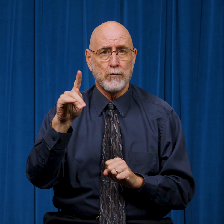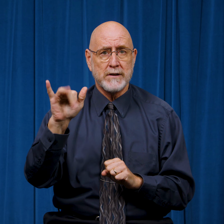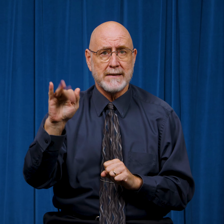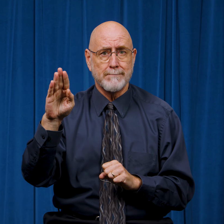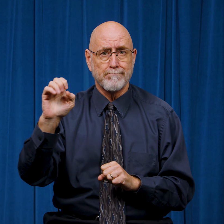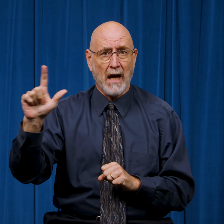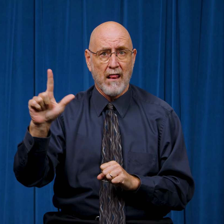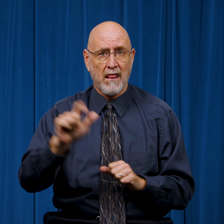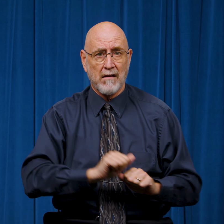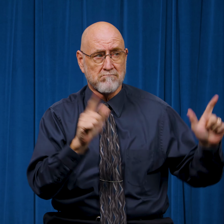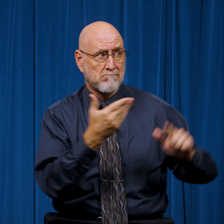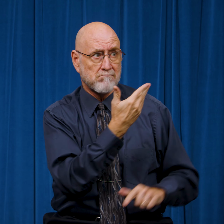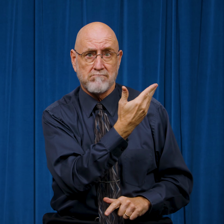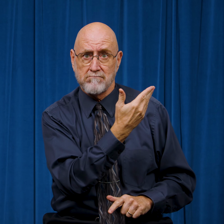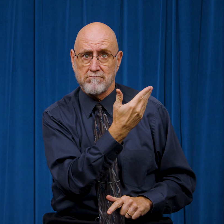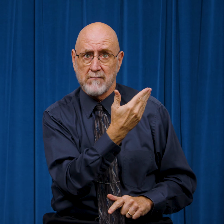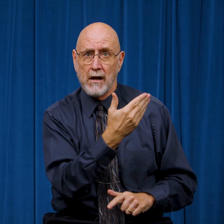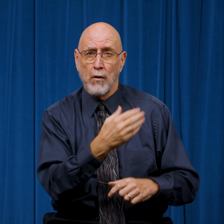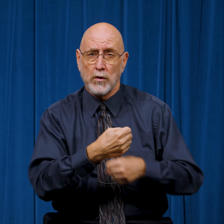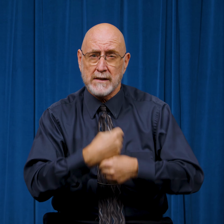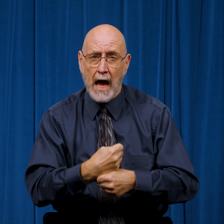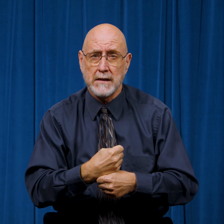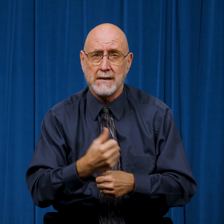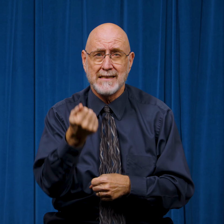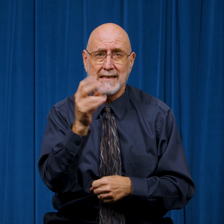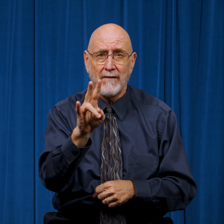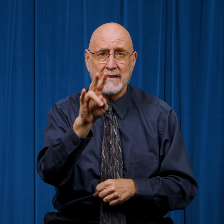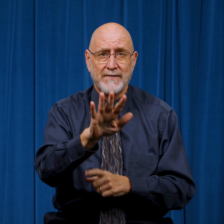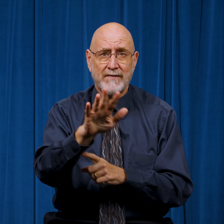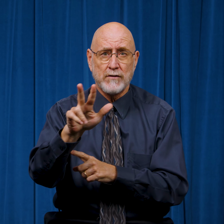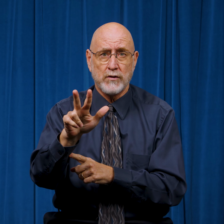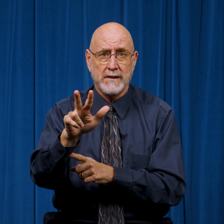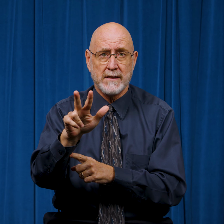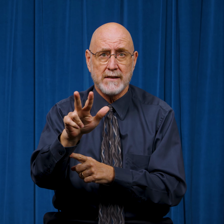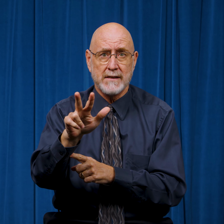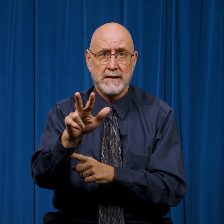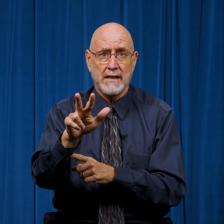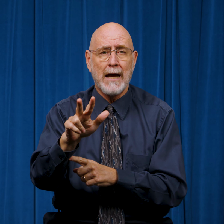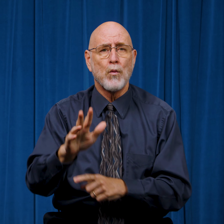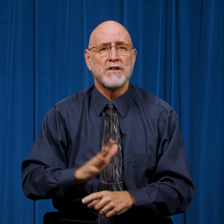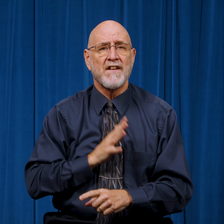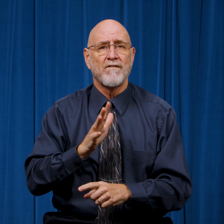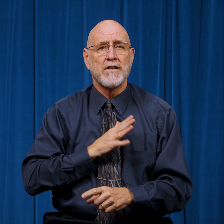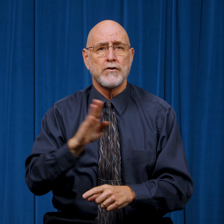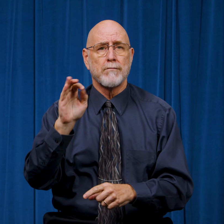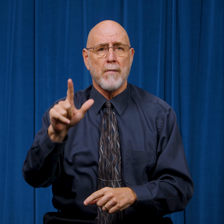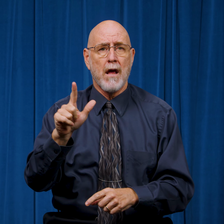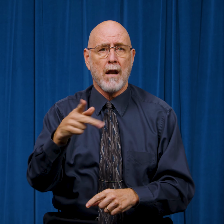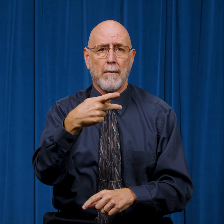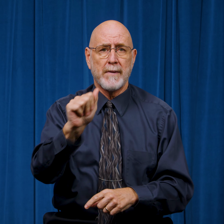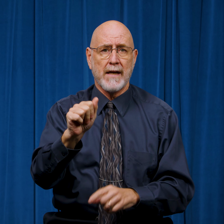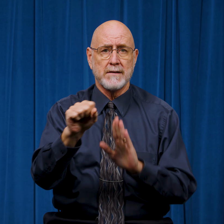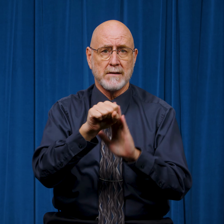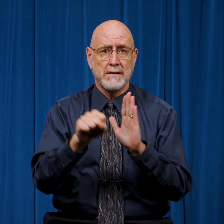This bell was cast in 1753, and it served as the official bell of the Pennsylvania State House.